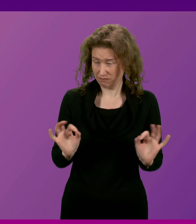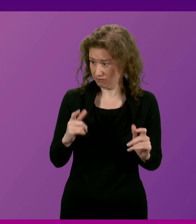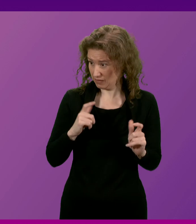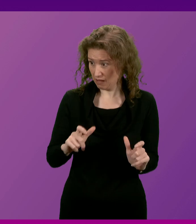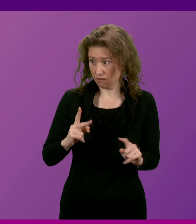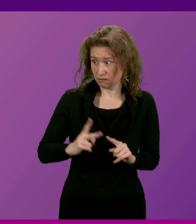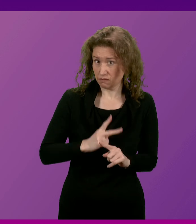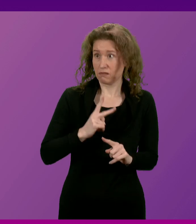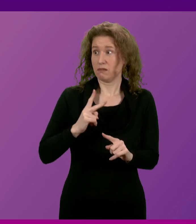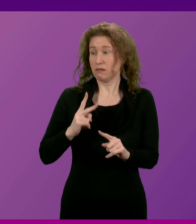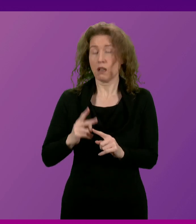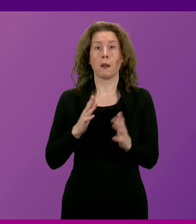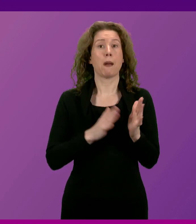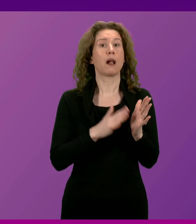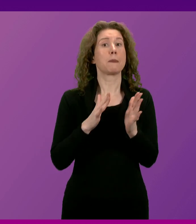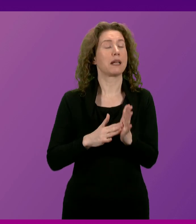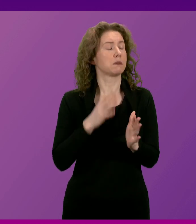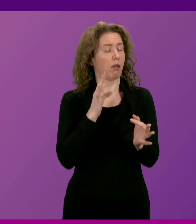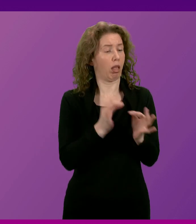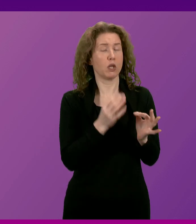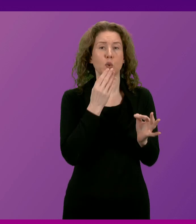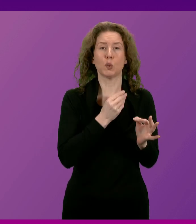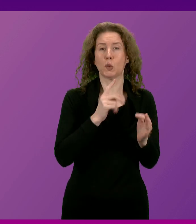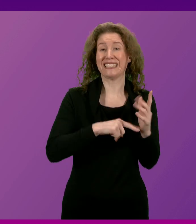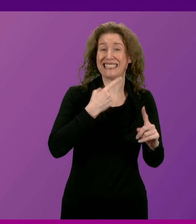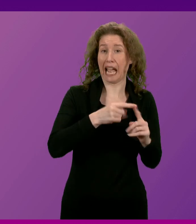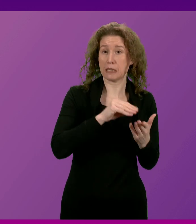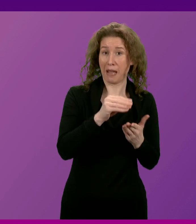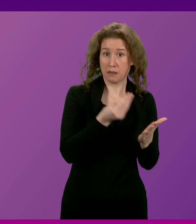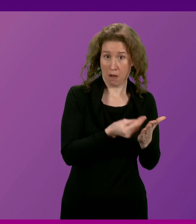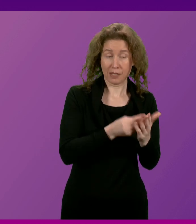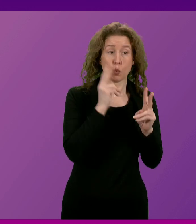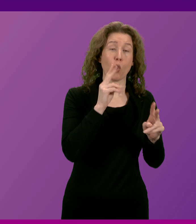Michael Matheson misused taxpayers’ money to watch football on his iPad;